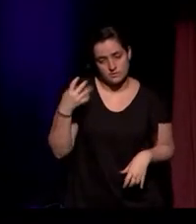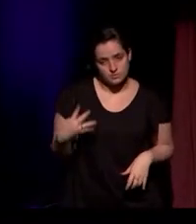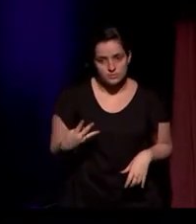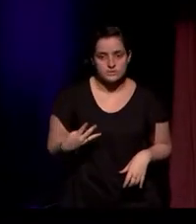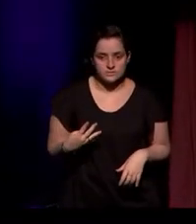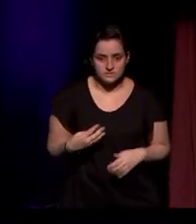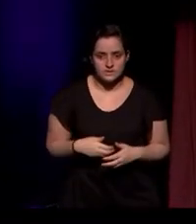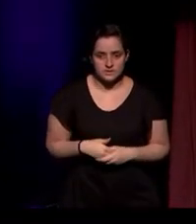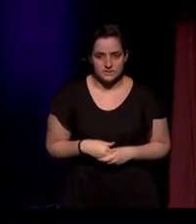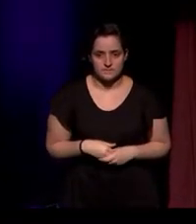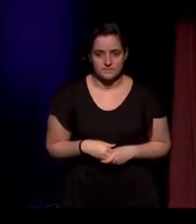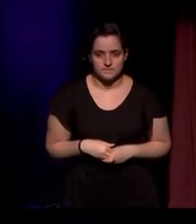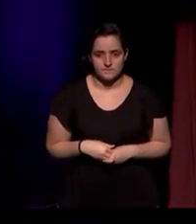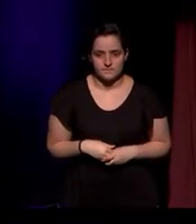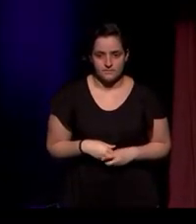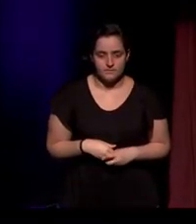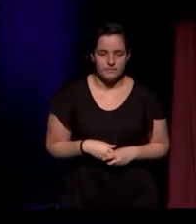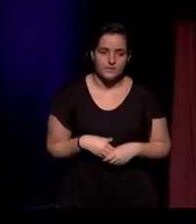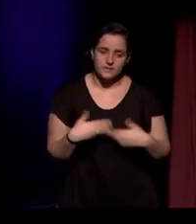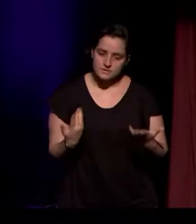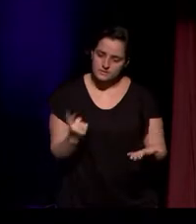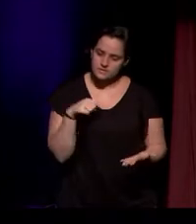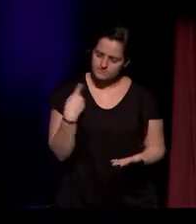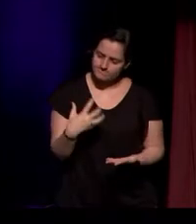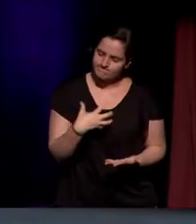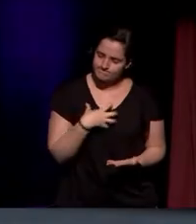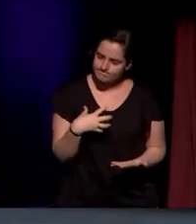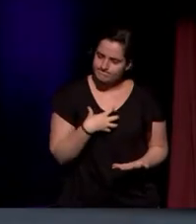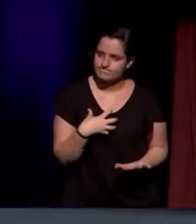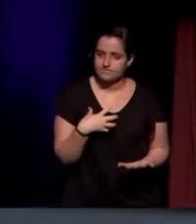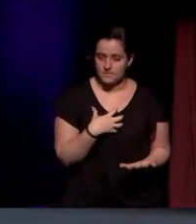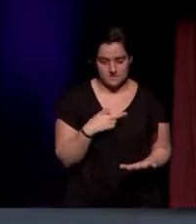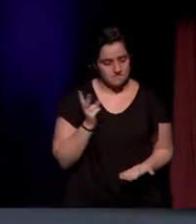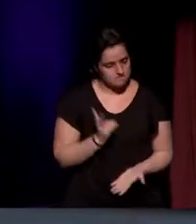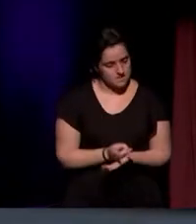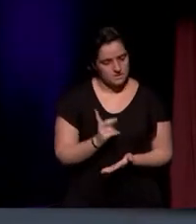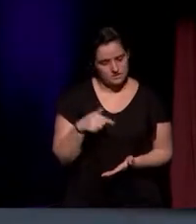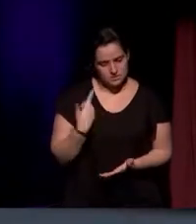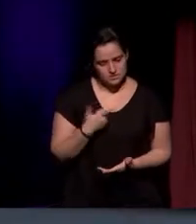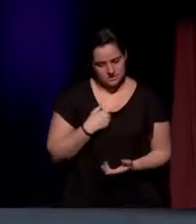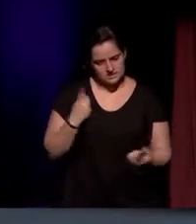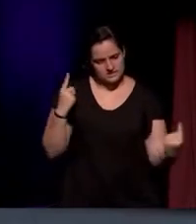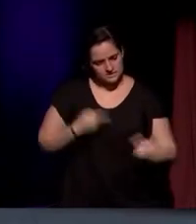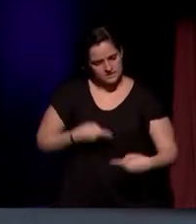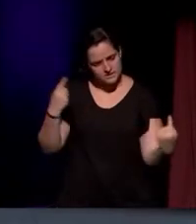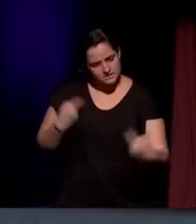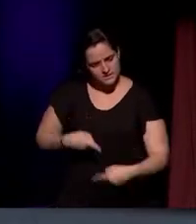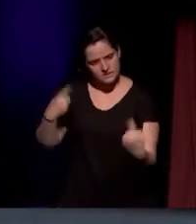And we feel that even though we are challenging, to challenge, to be together,